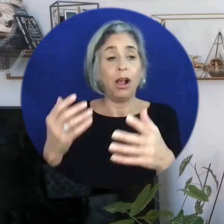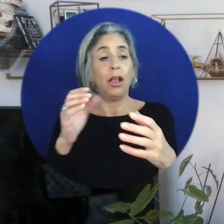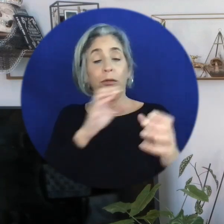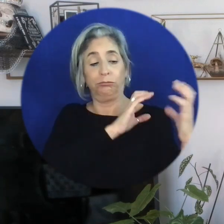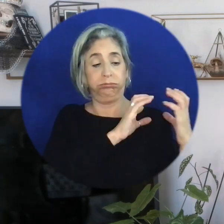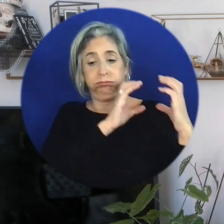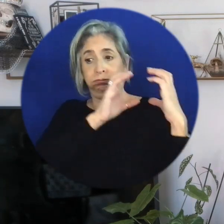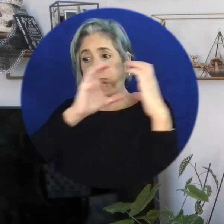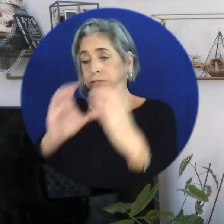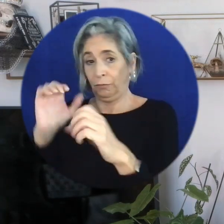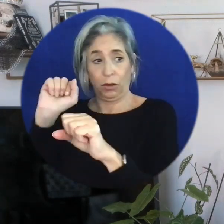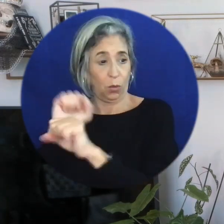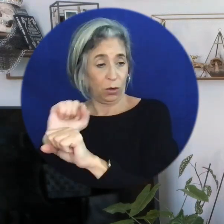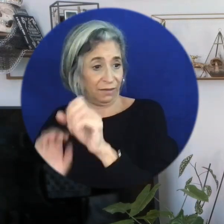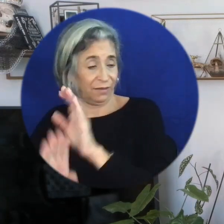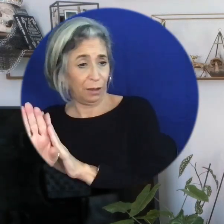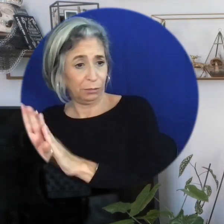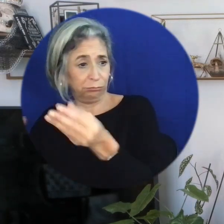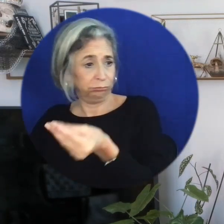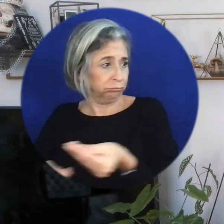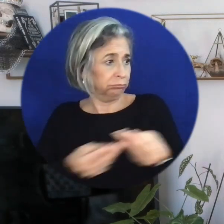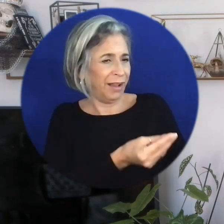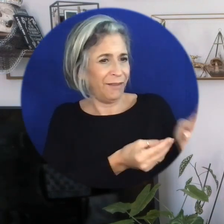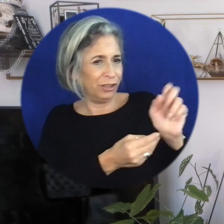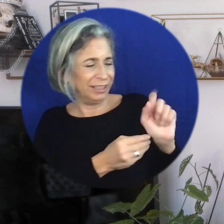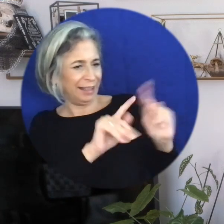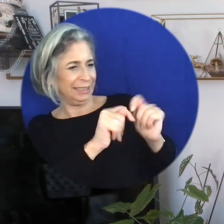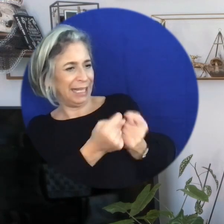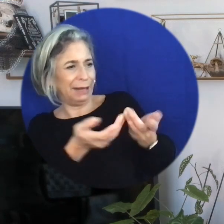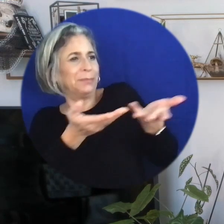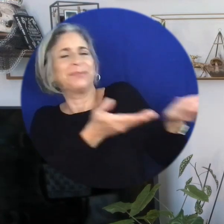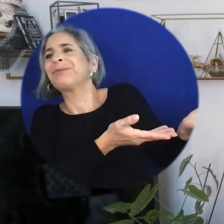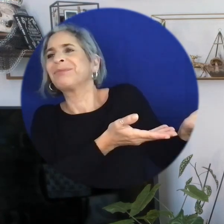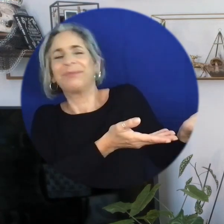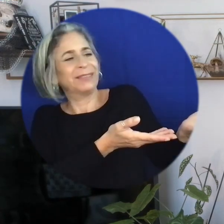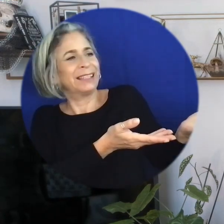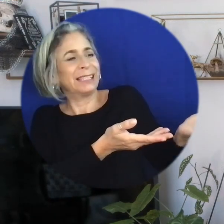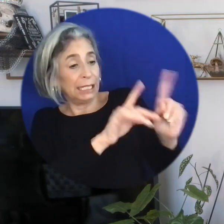We take the work off of our developer's plates and pass it to the Vercel team with the previously mentioned Image component,